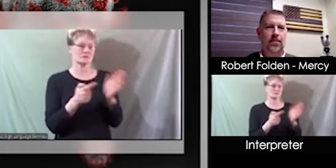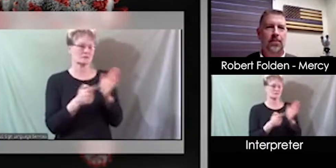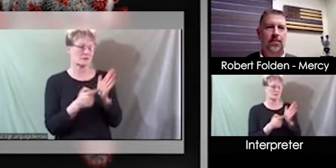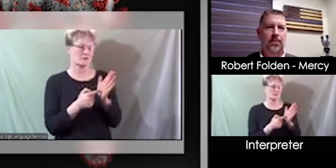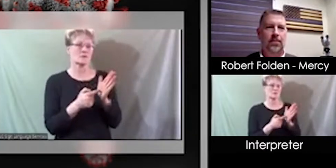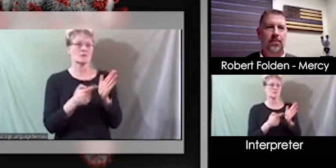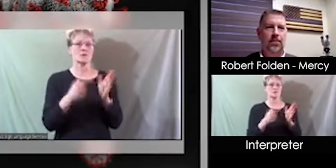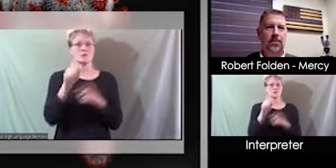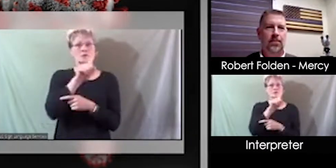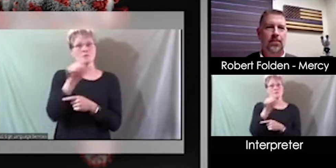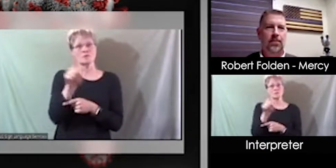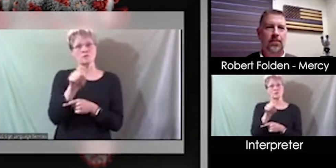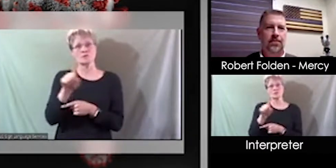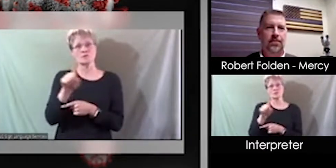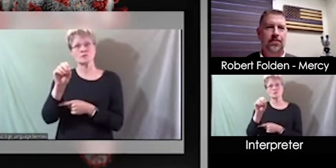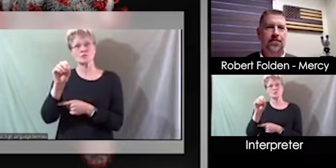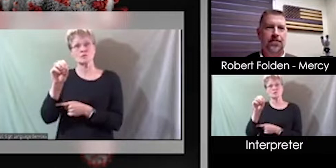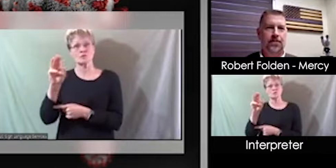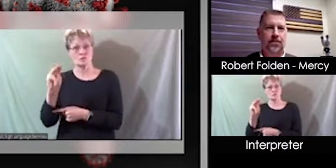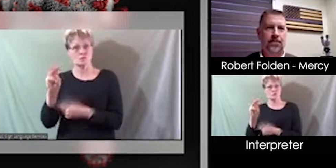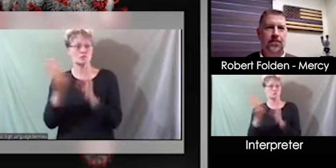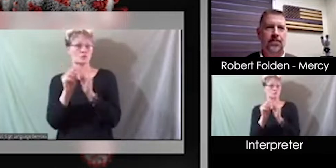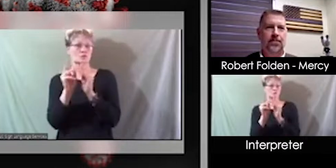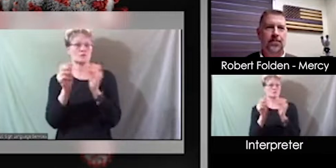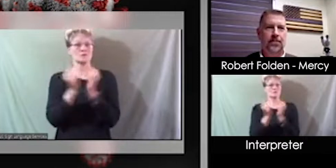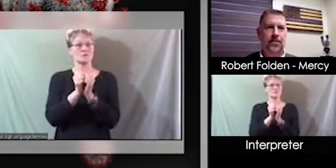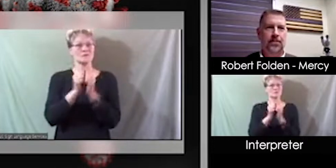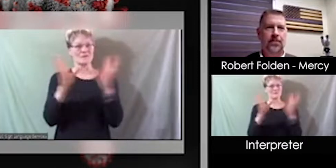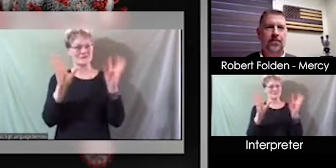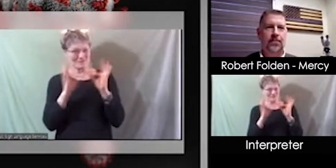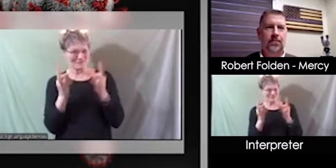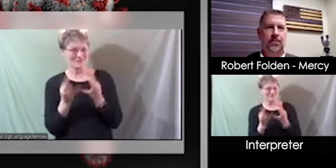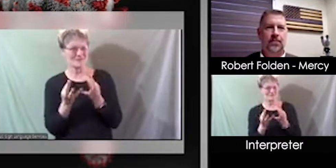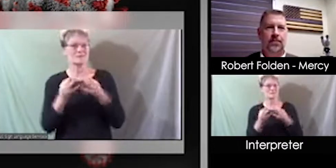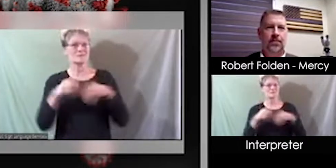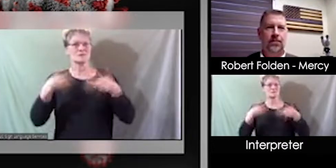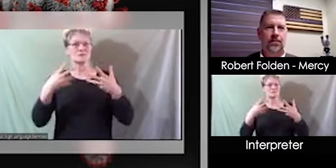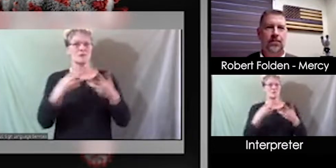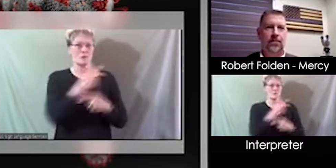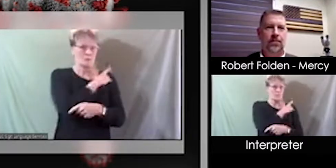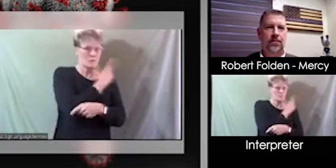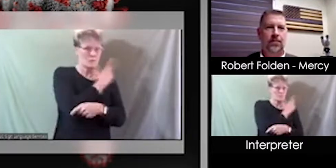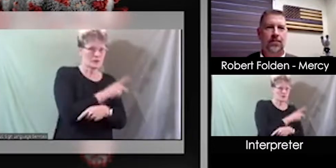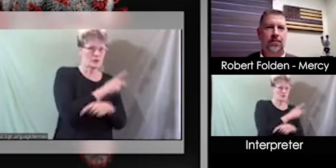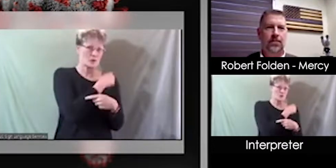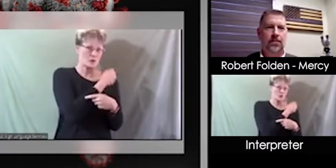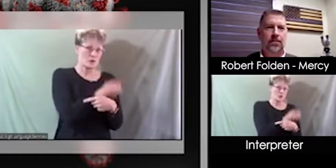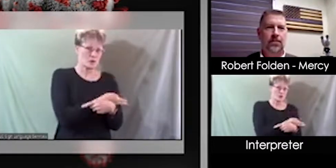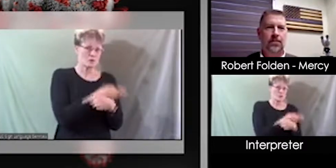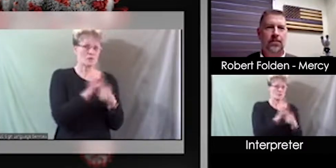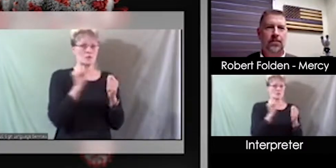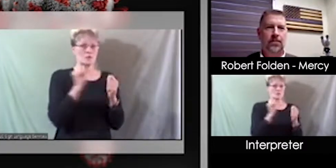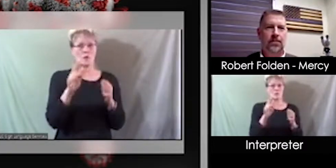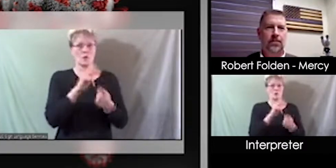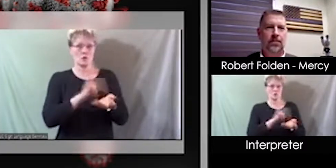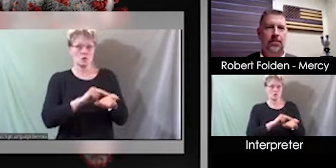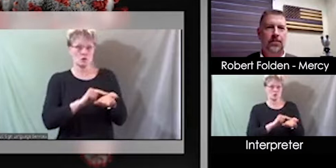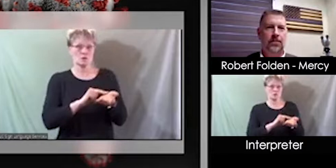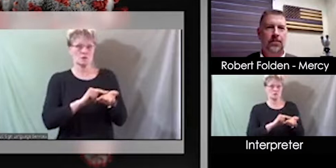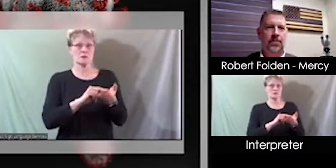be able to contact their loved ones as well as some email and e-cards and those kinds of things, but our biggest priority is to keep